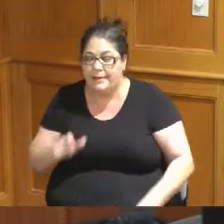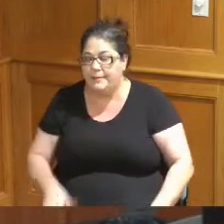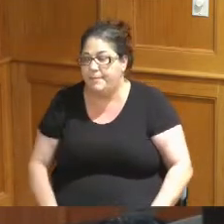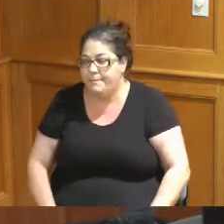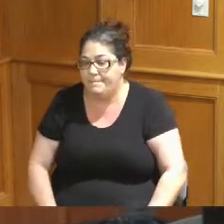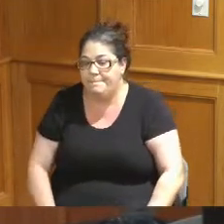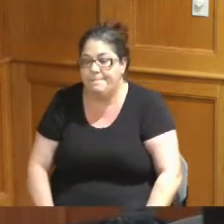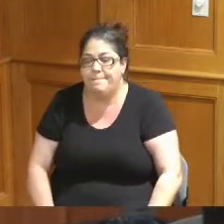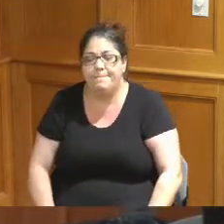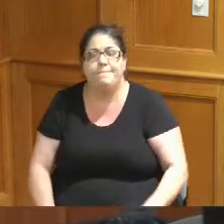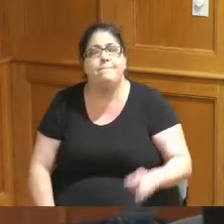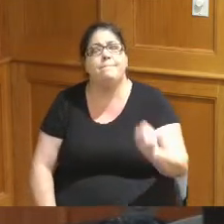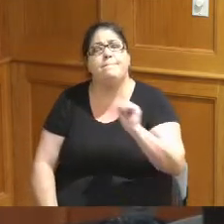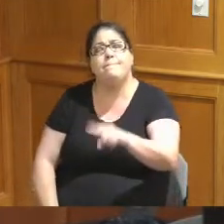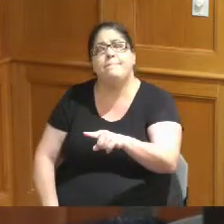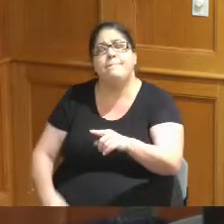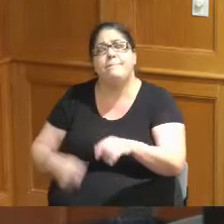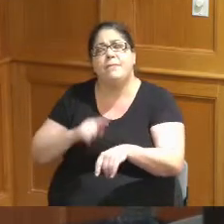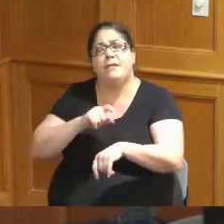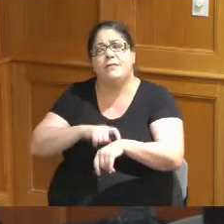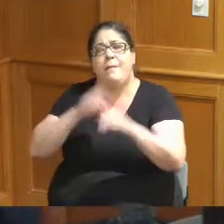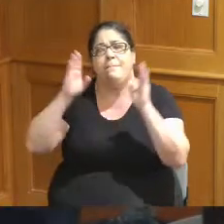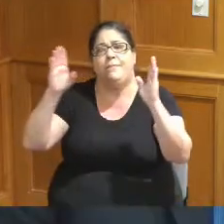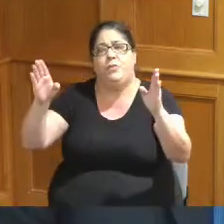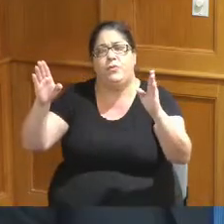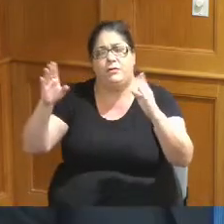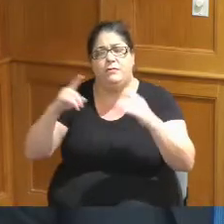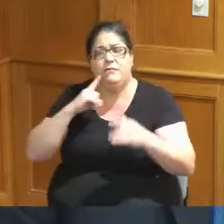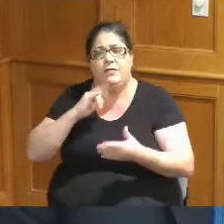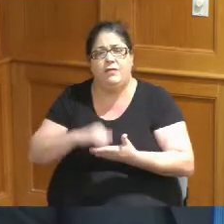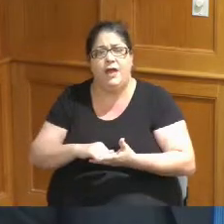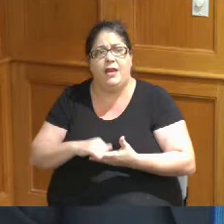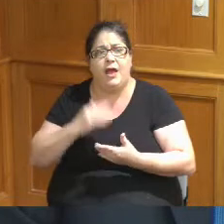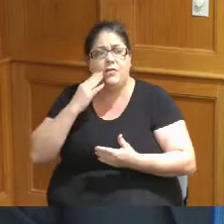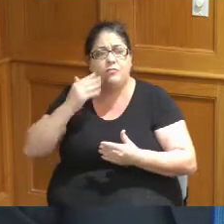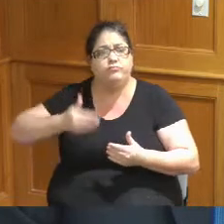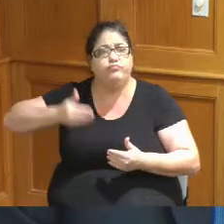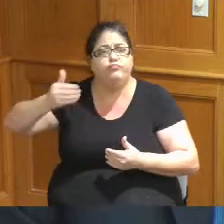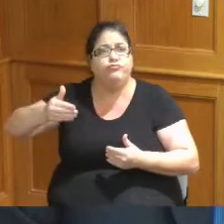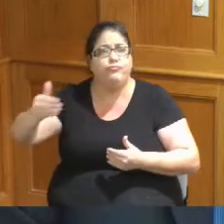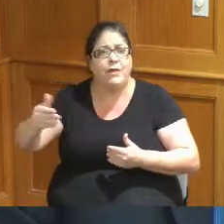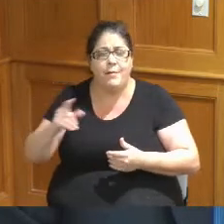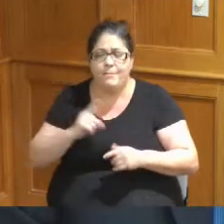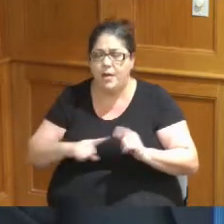is the period of time I know we we do this every every now and again what is what how much time has